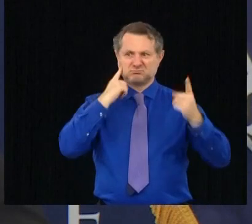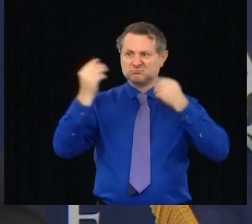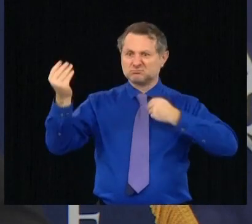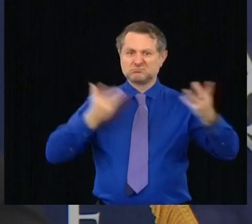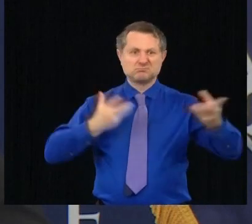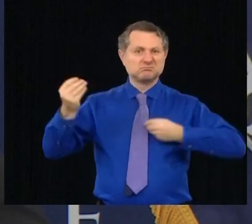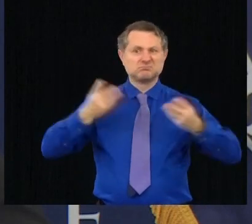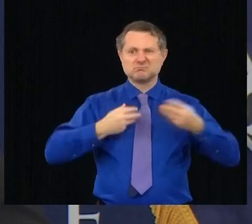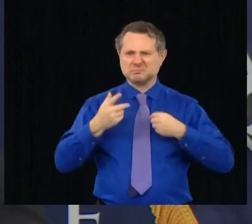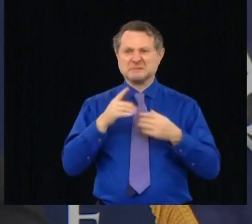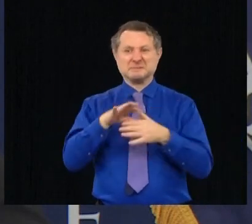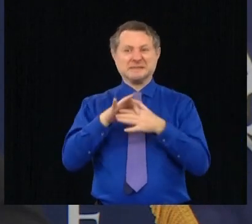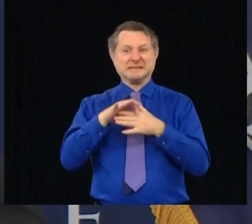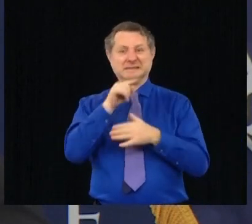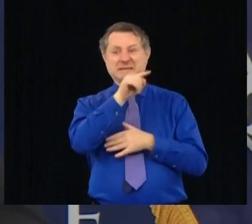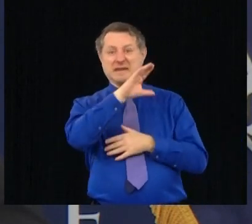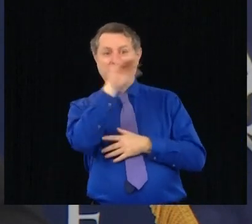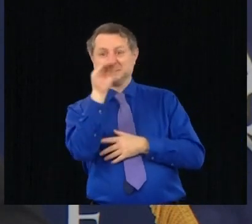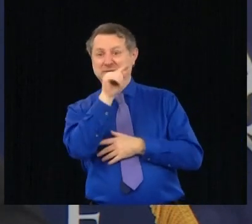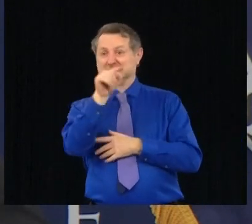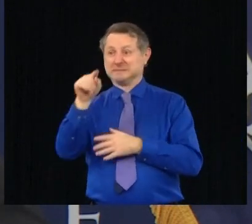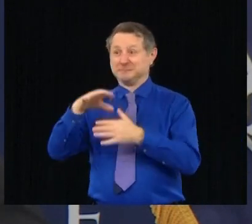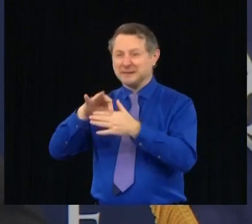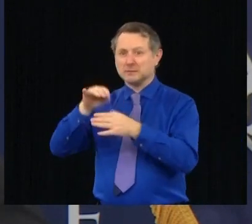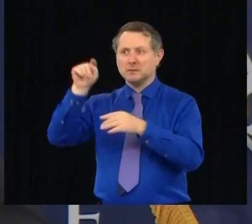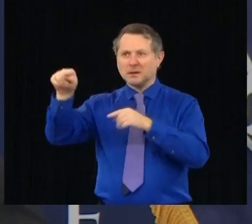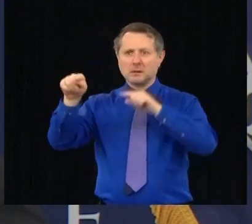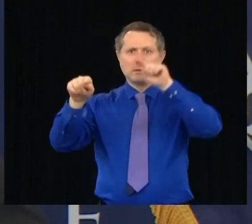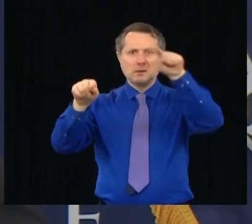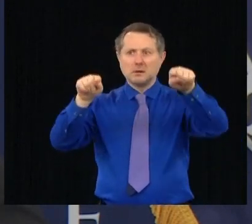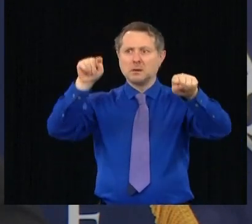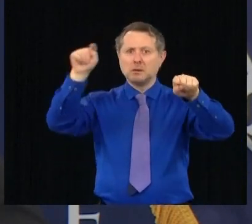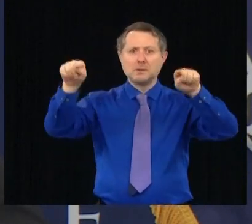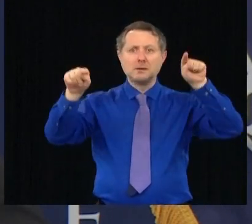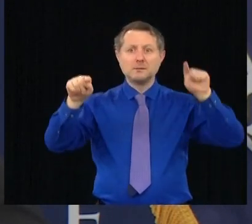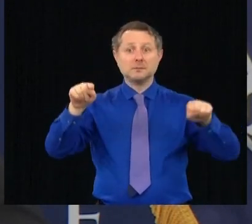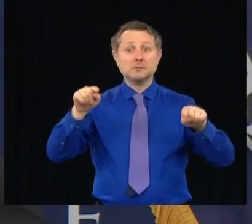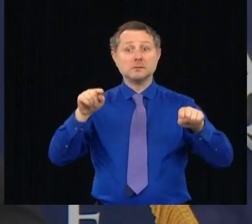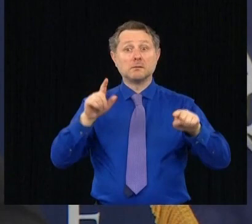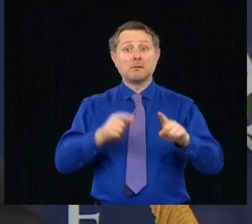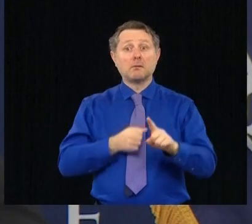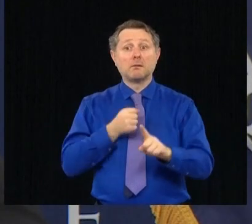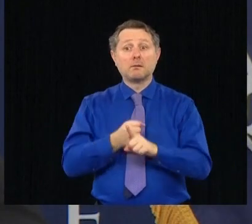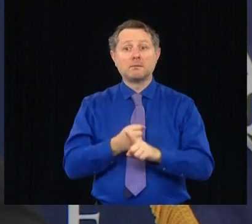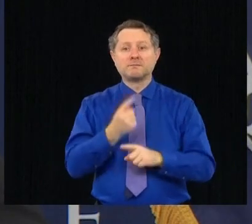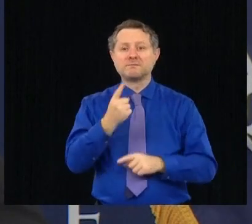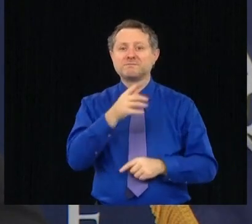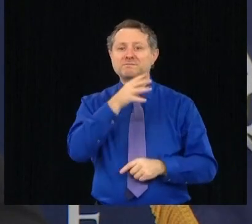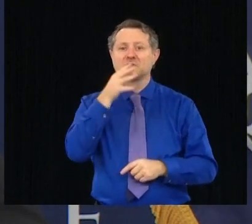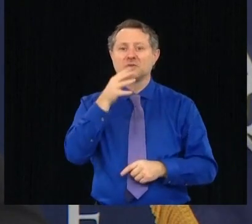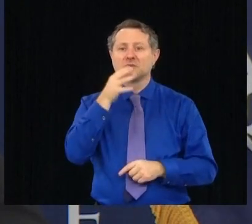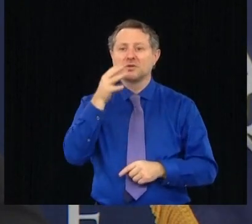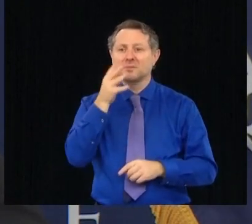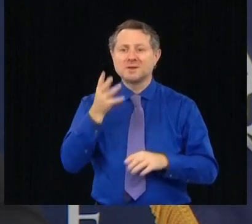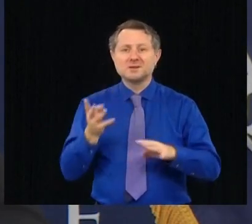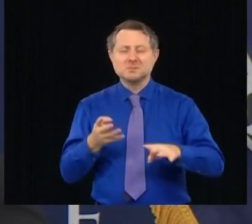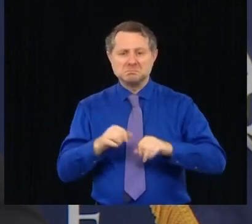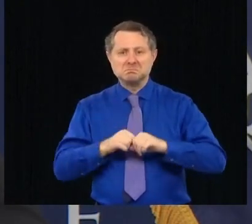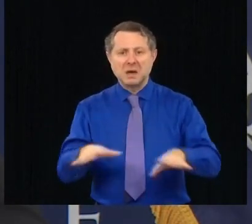MEAT PROCESSING PLANTS, RIGHT? ALL THESE STORIES, THIS MEAT